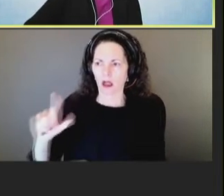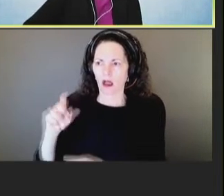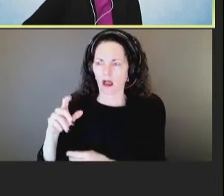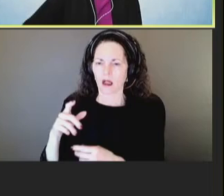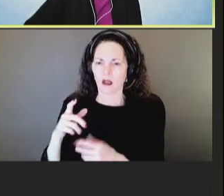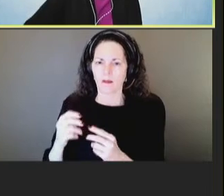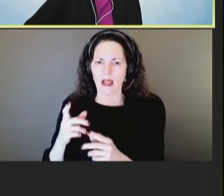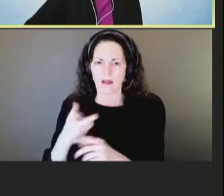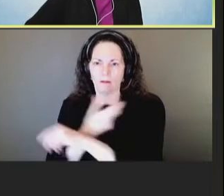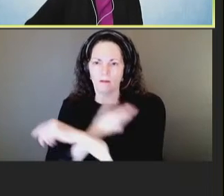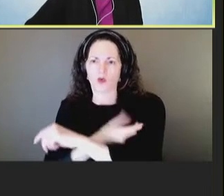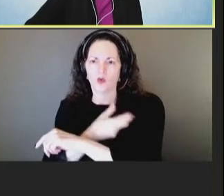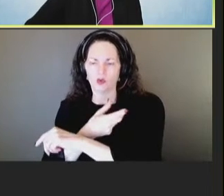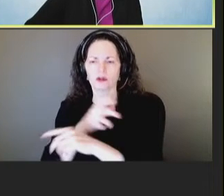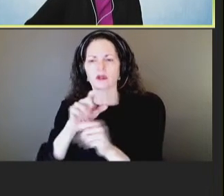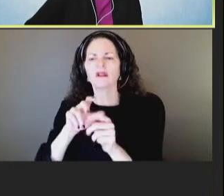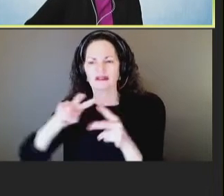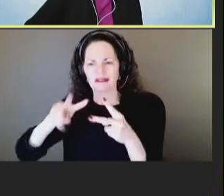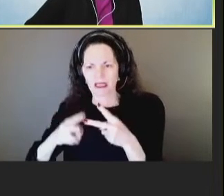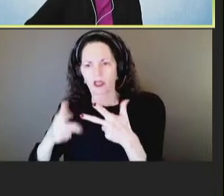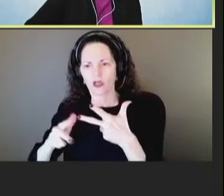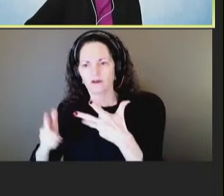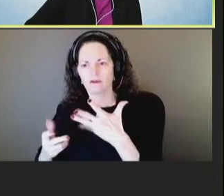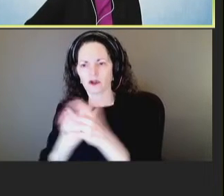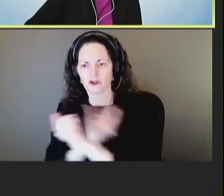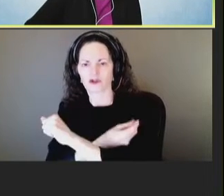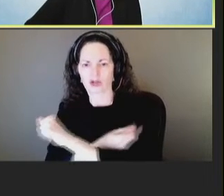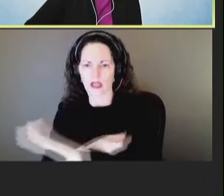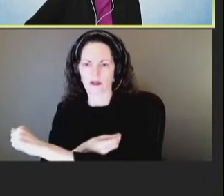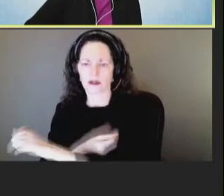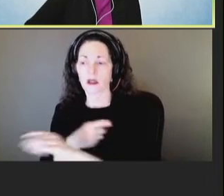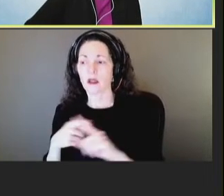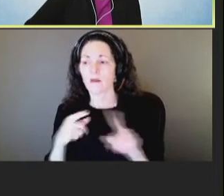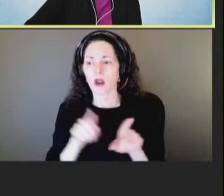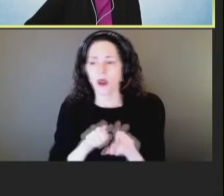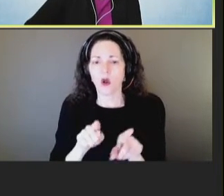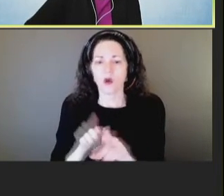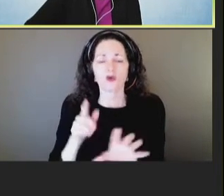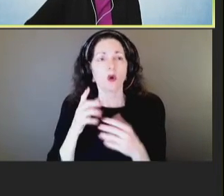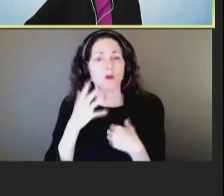But we also want to expand safety and ingenuity datasets for influenza vaccines targeted to